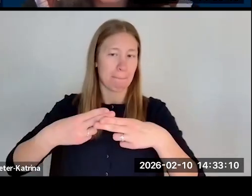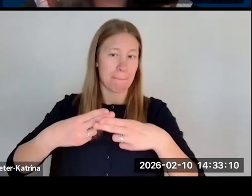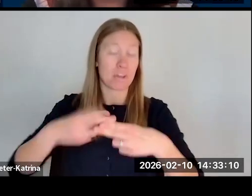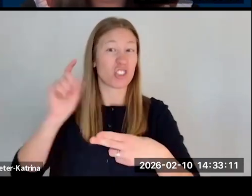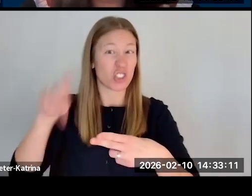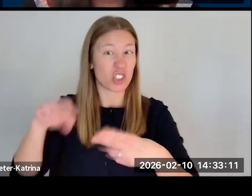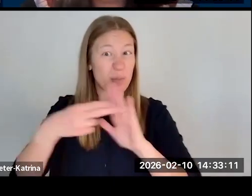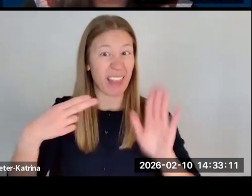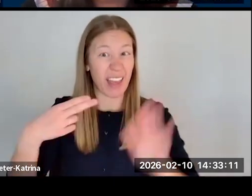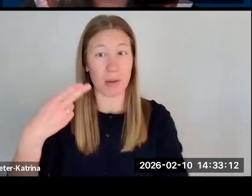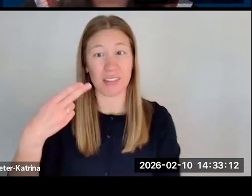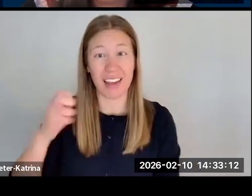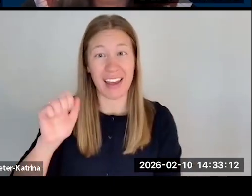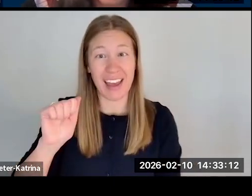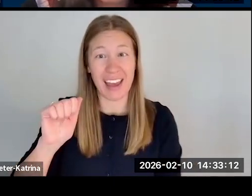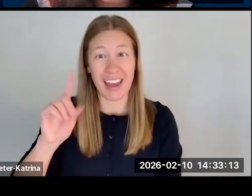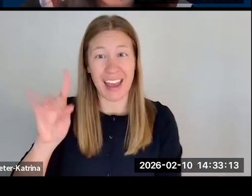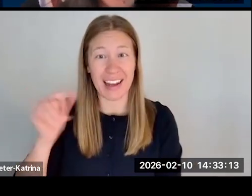It's not regular paragraph text.